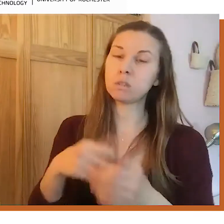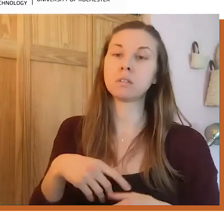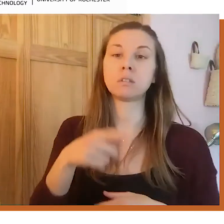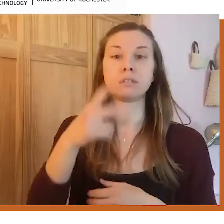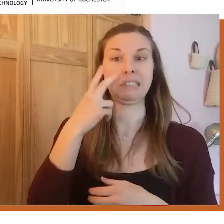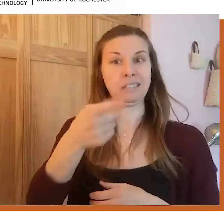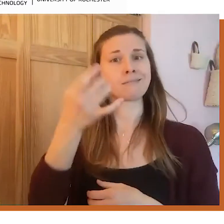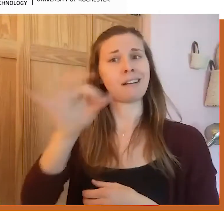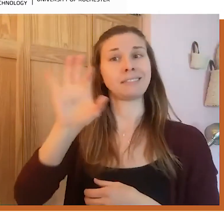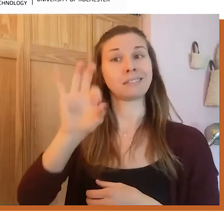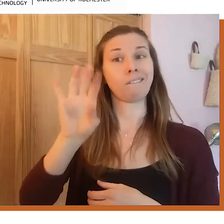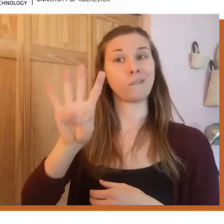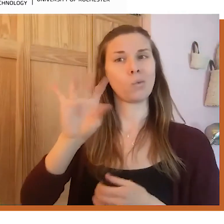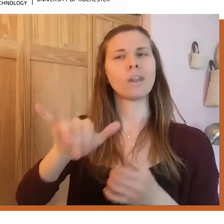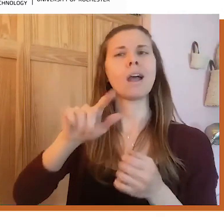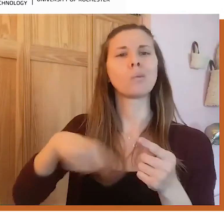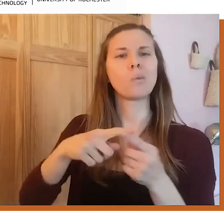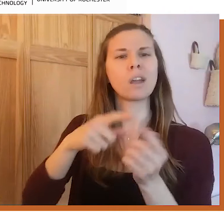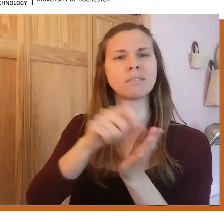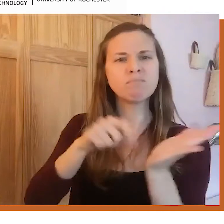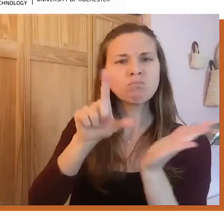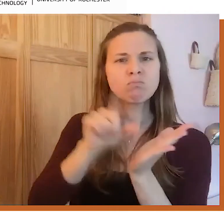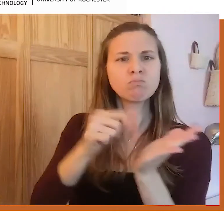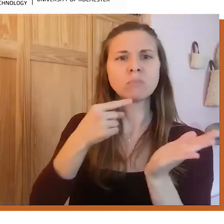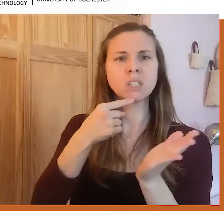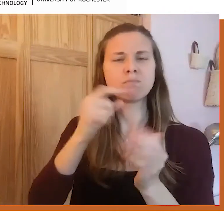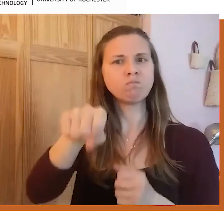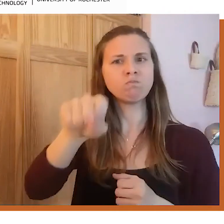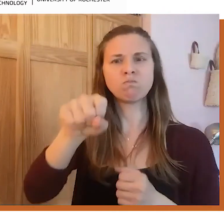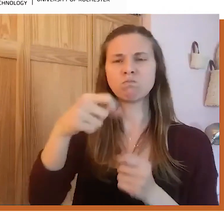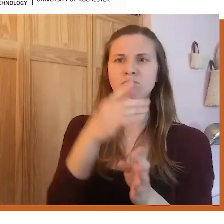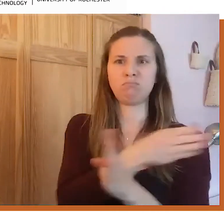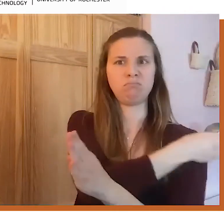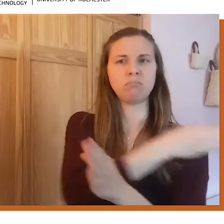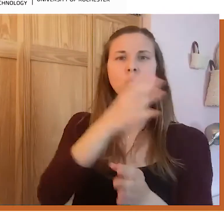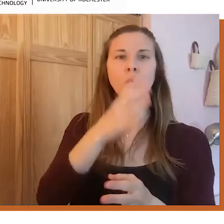of research. A publication was done that said